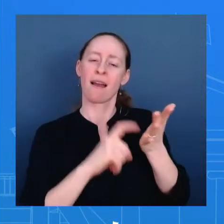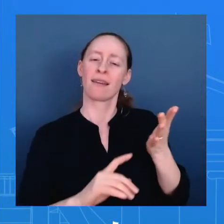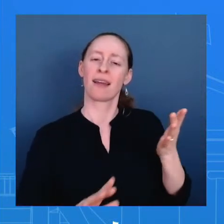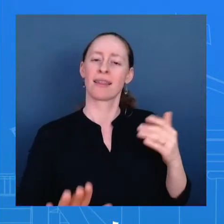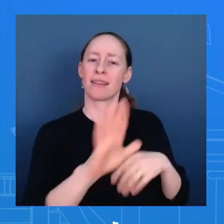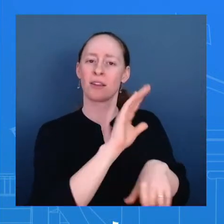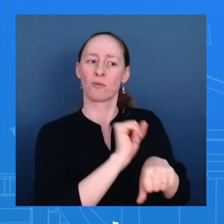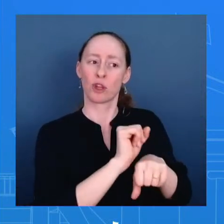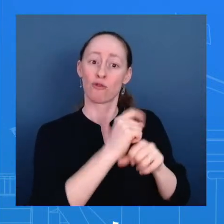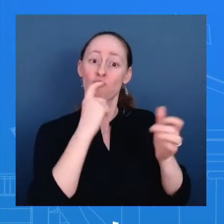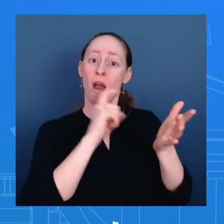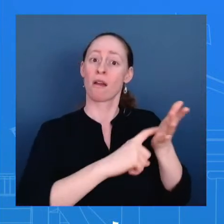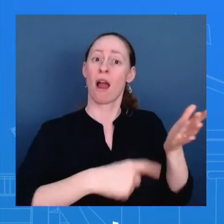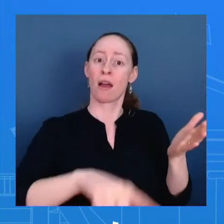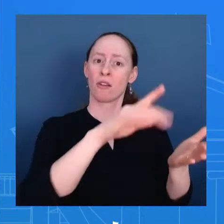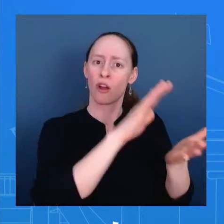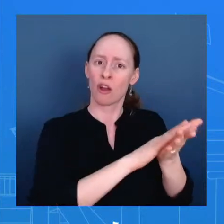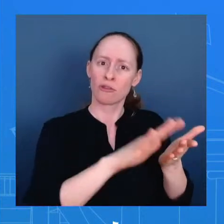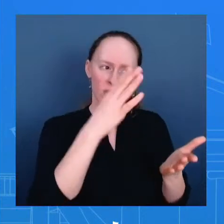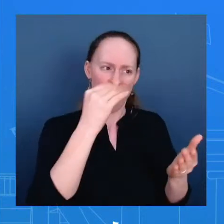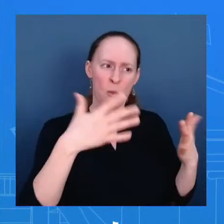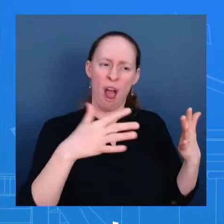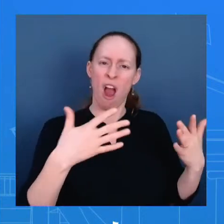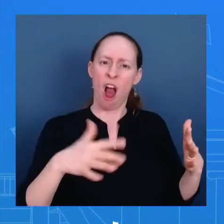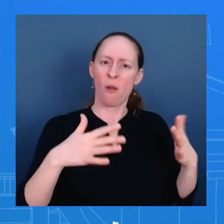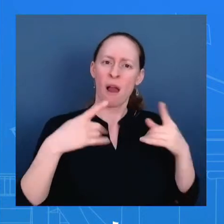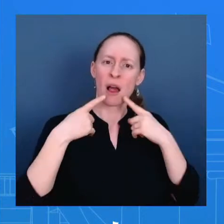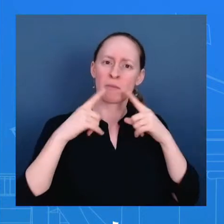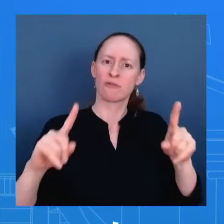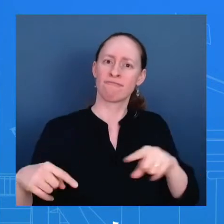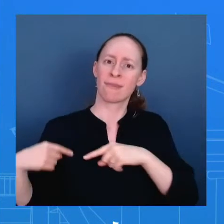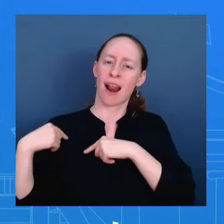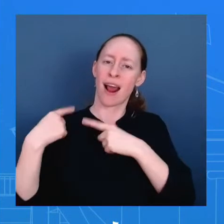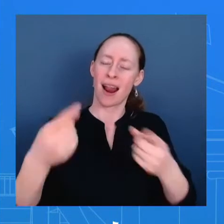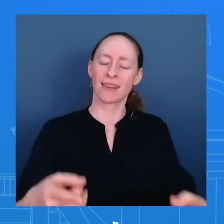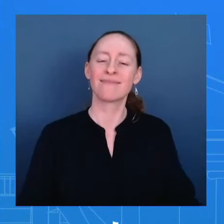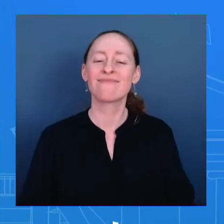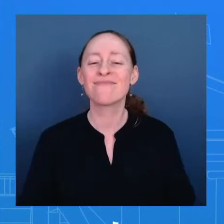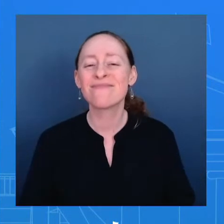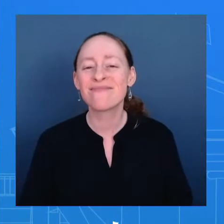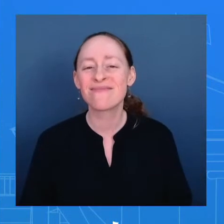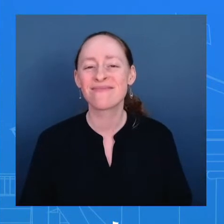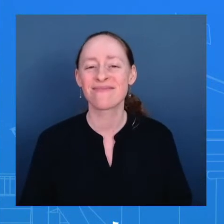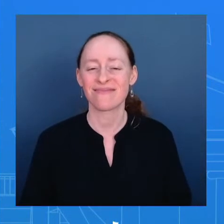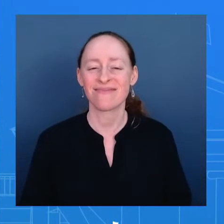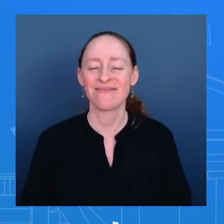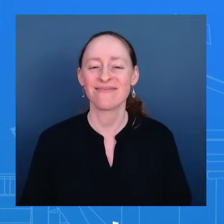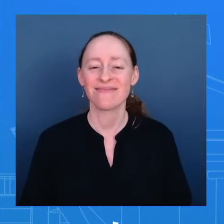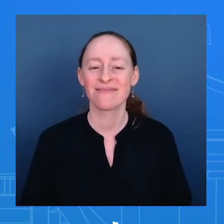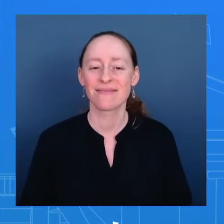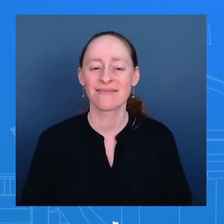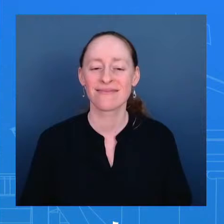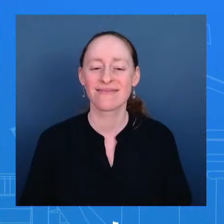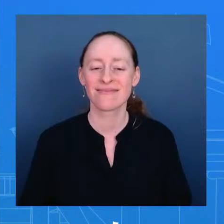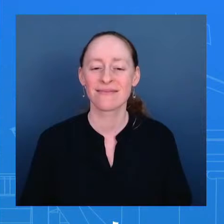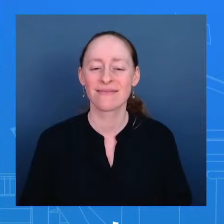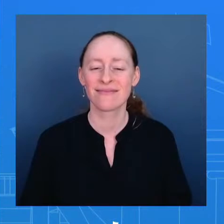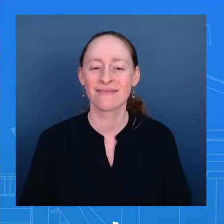The Press: Yeah. I -- I -- Mayor Benjamin, hey. I do wonder what kind of reception do you, having been there, expect the President to receive at Morehouse.